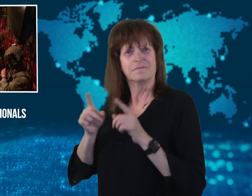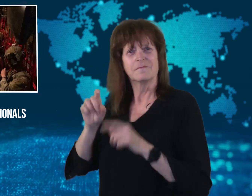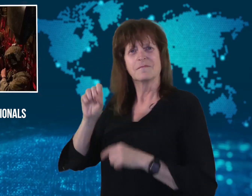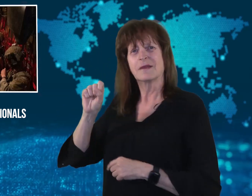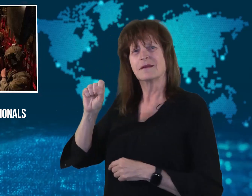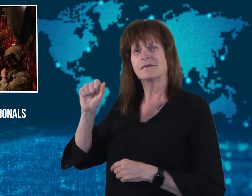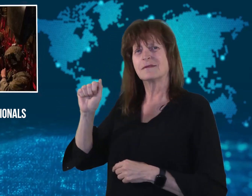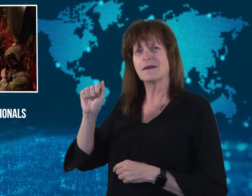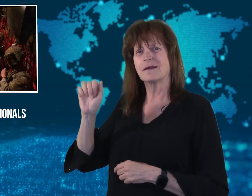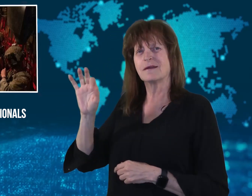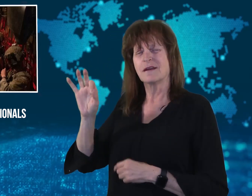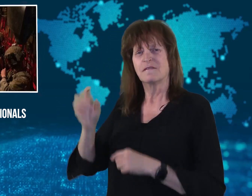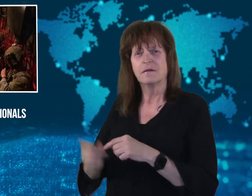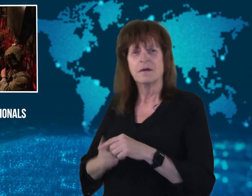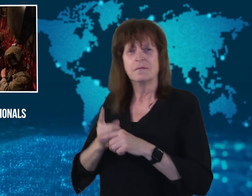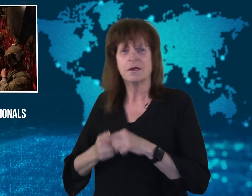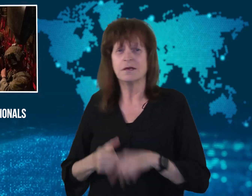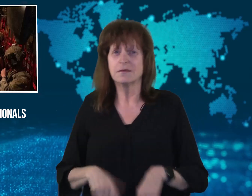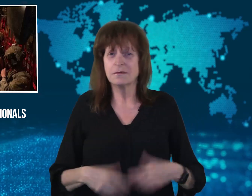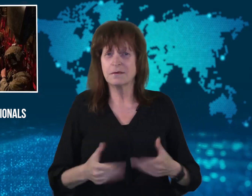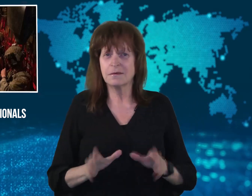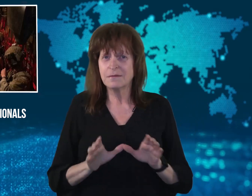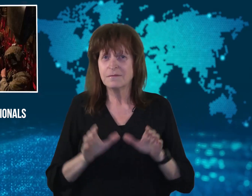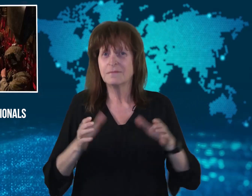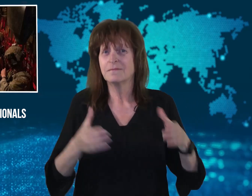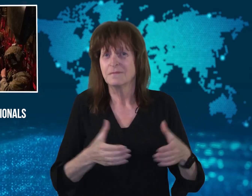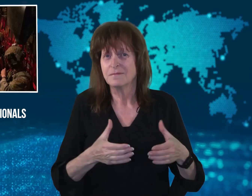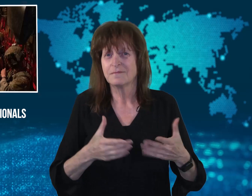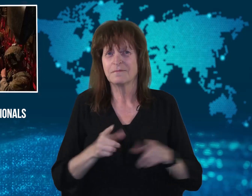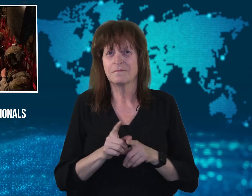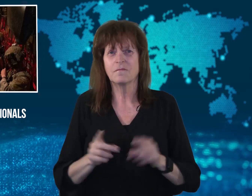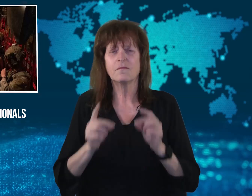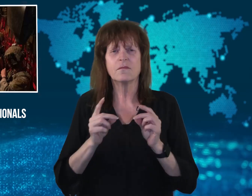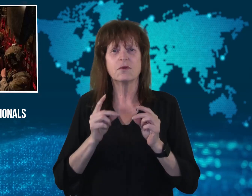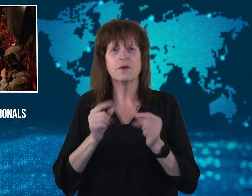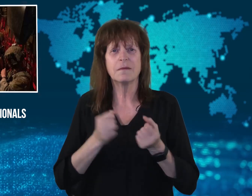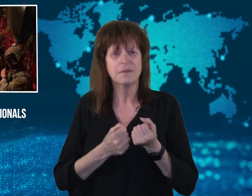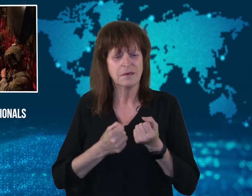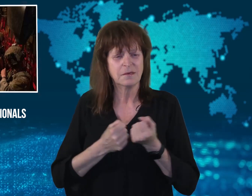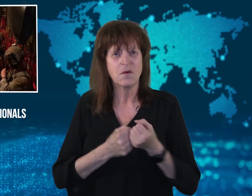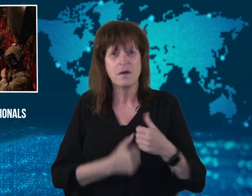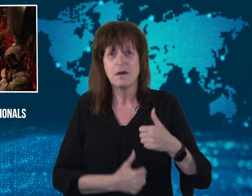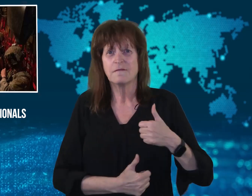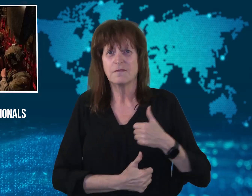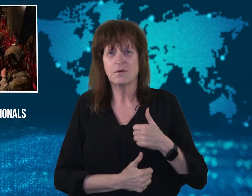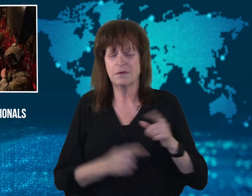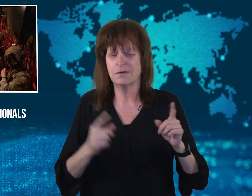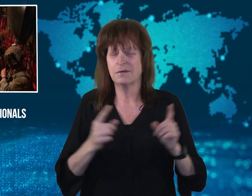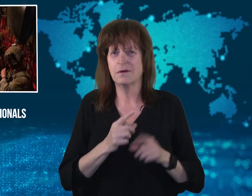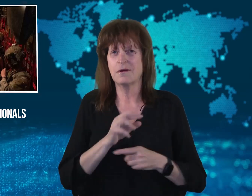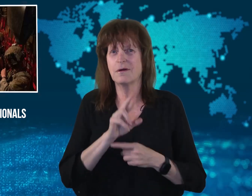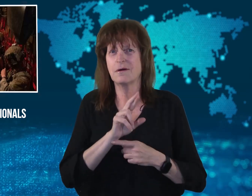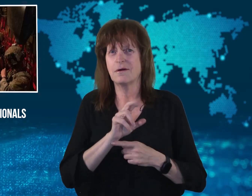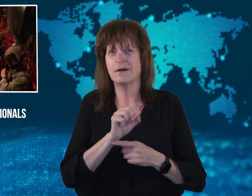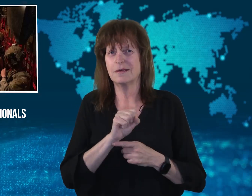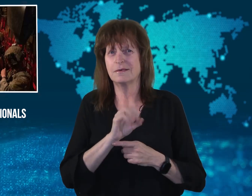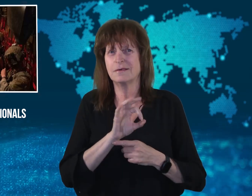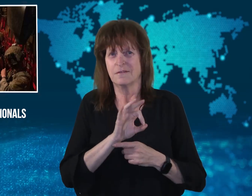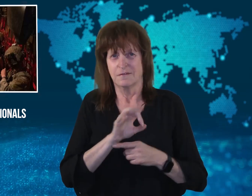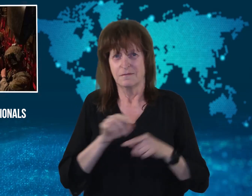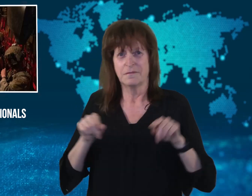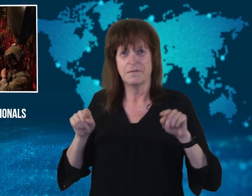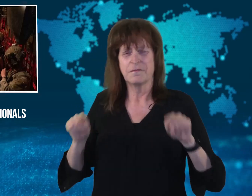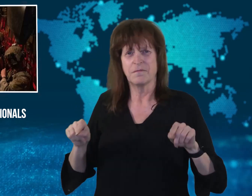struggling for power and violence is increasing in the country.